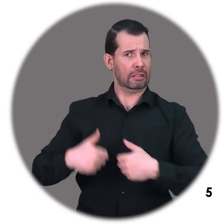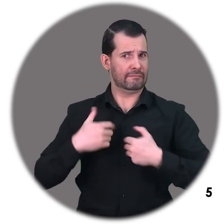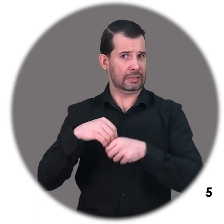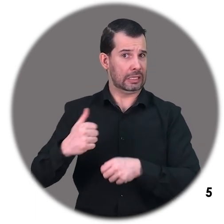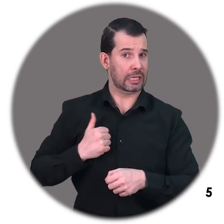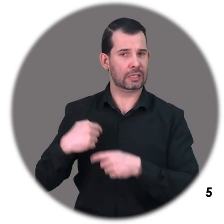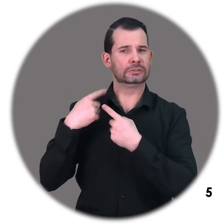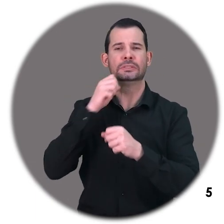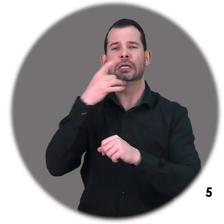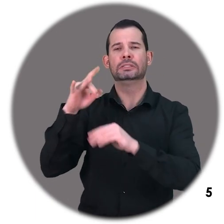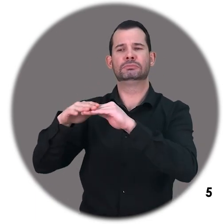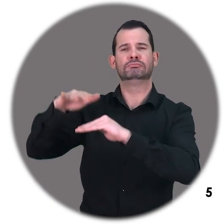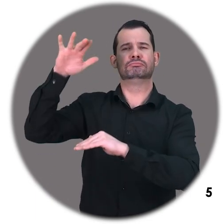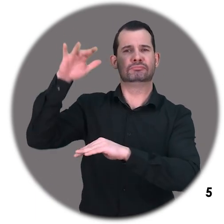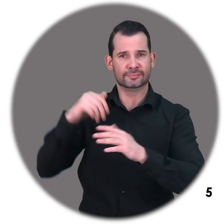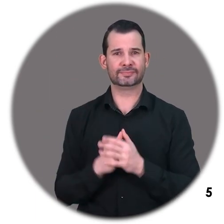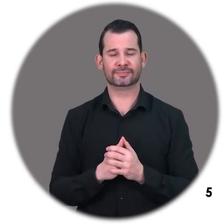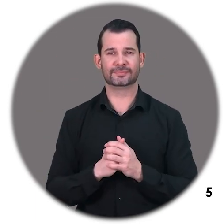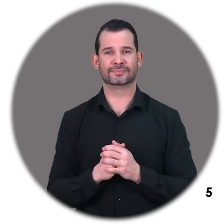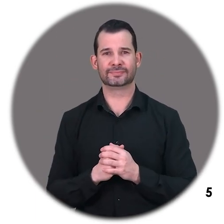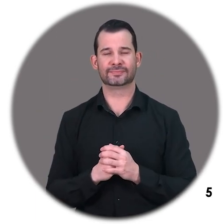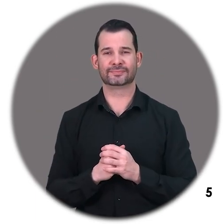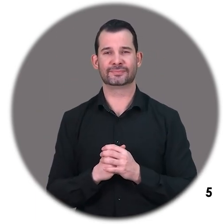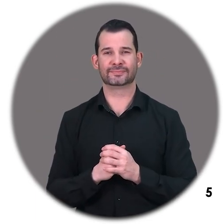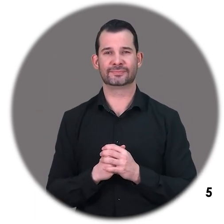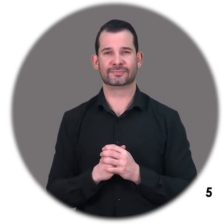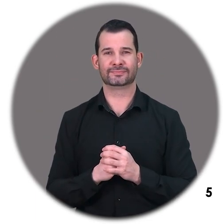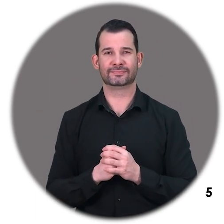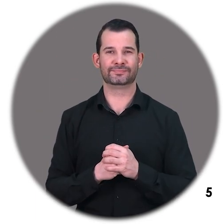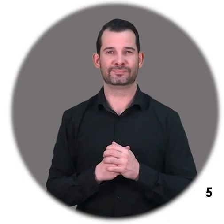and how long you have lived in Canada since the age of 18.